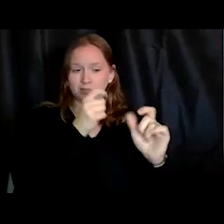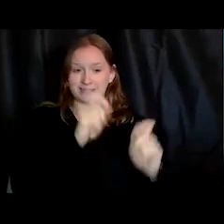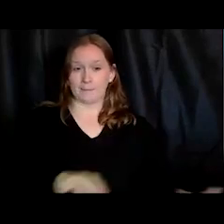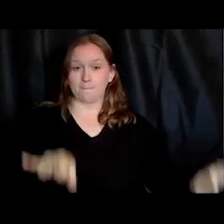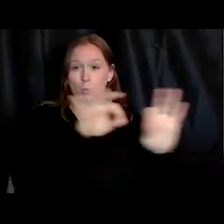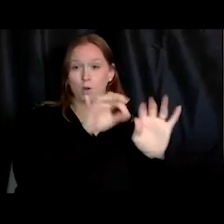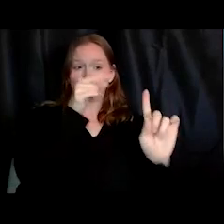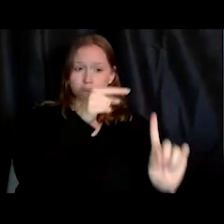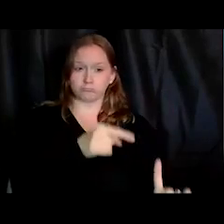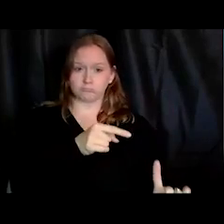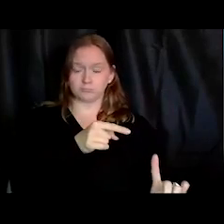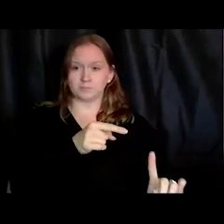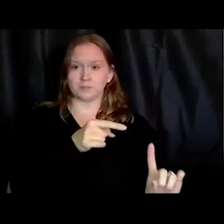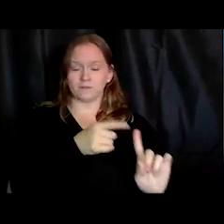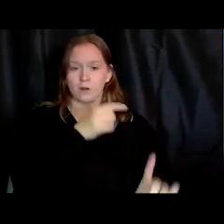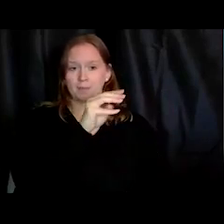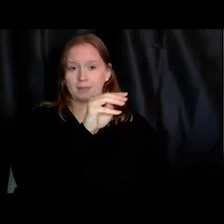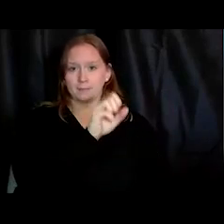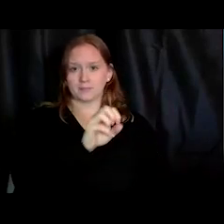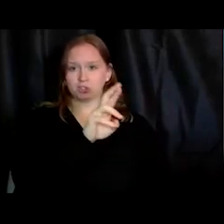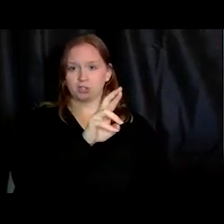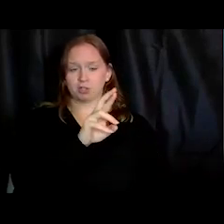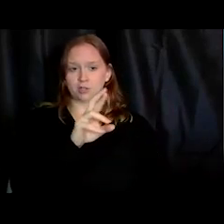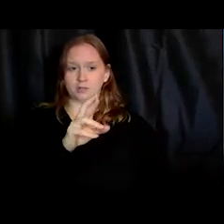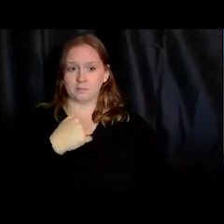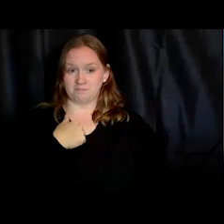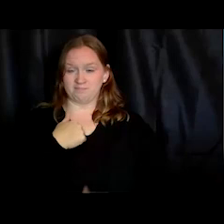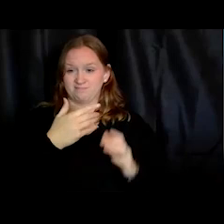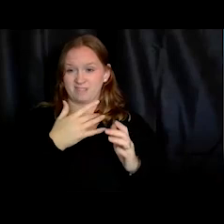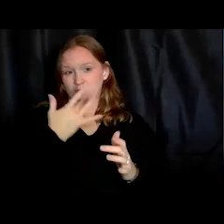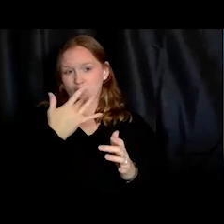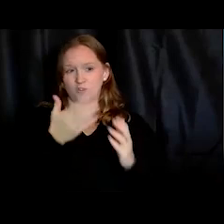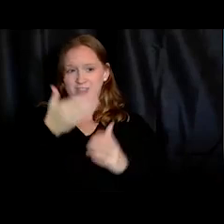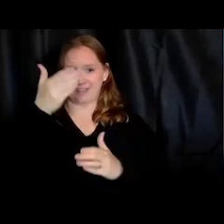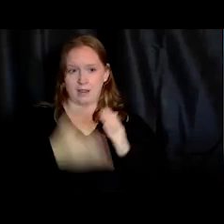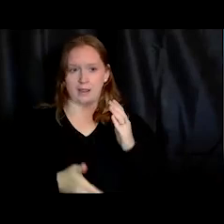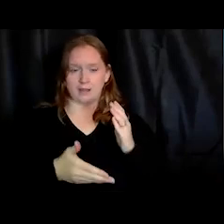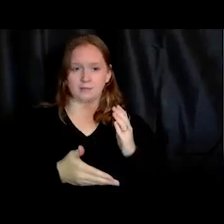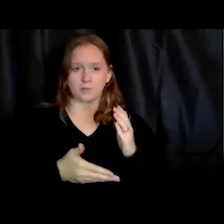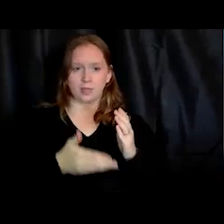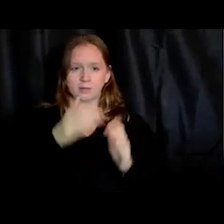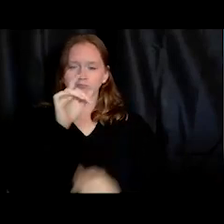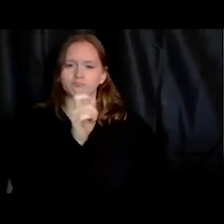I like to end mine with a poignant observation of the impact the symptoms have had on the applicant's life.